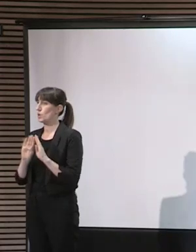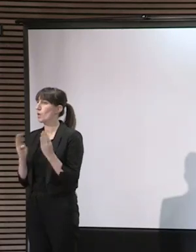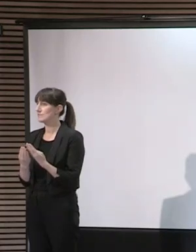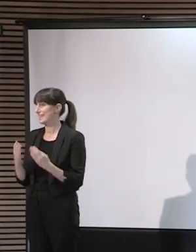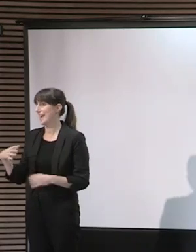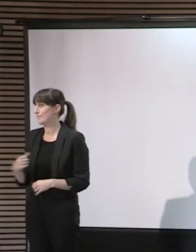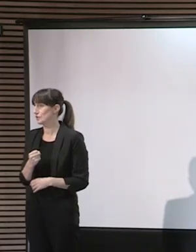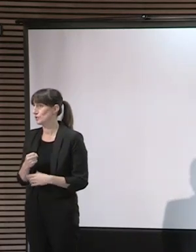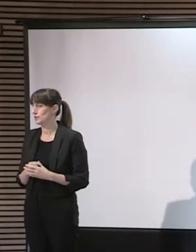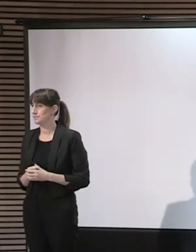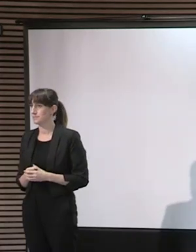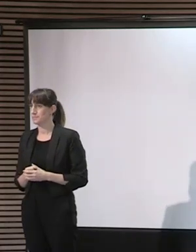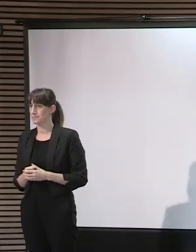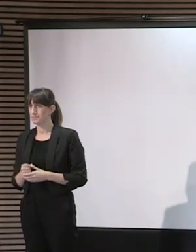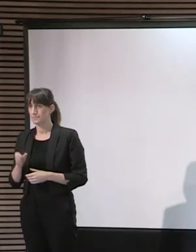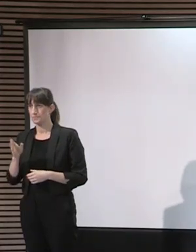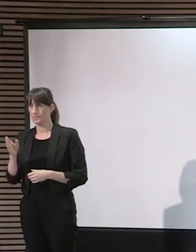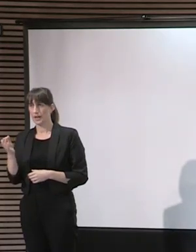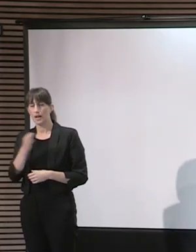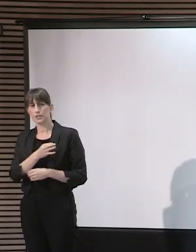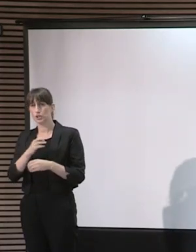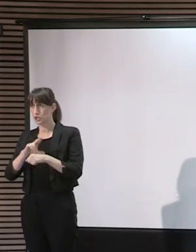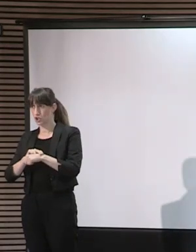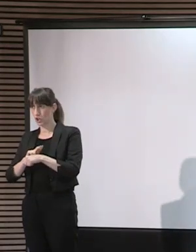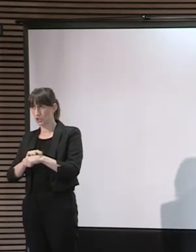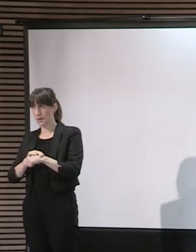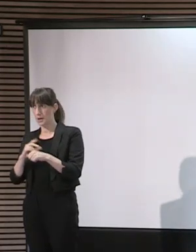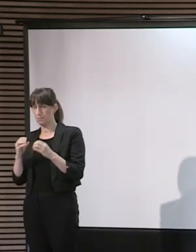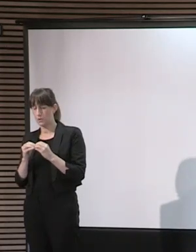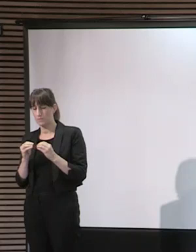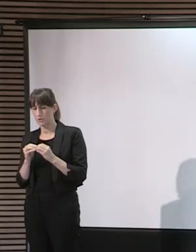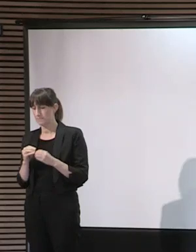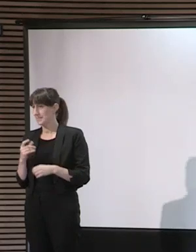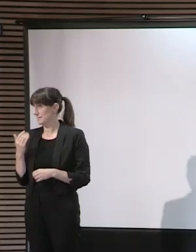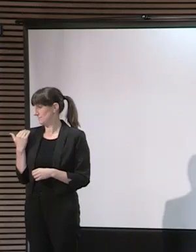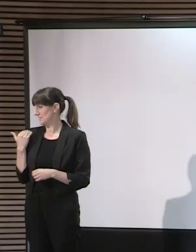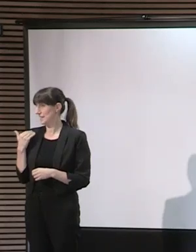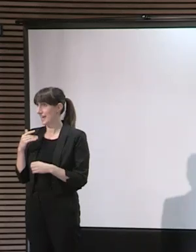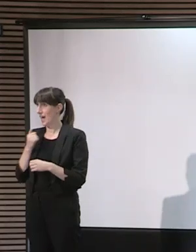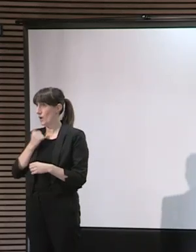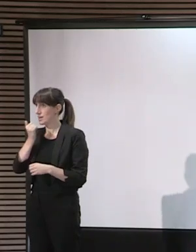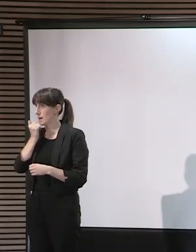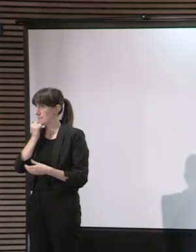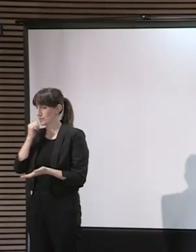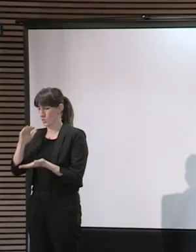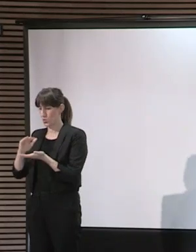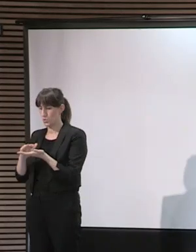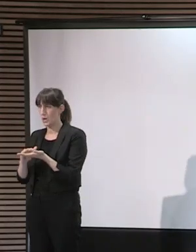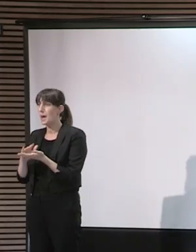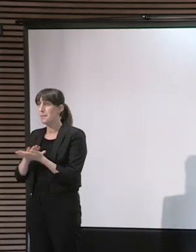would apply to them. They would still need to quarantine, though, until we're in a situation where a bubble exists. Dr Bloomfield, do you